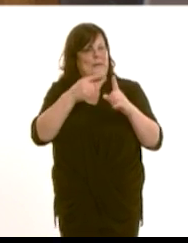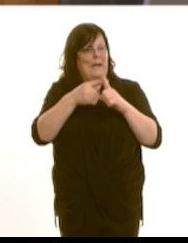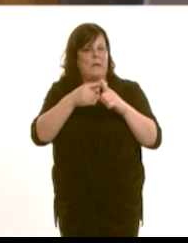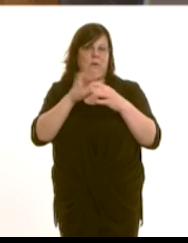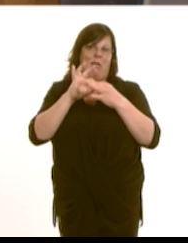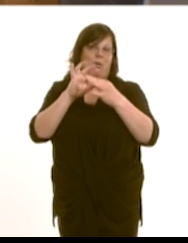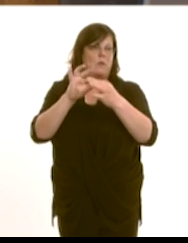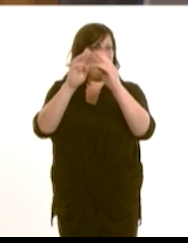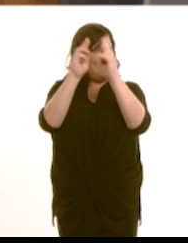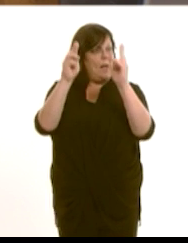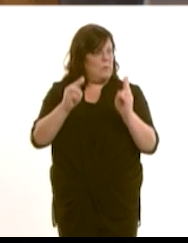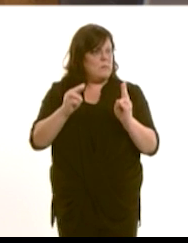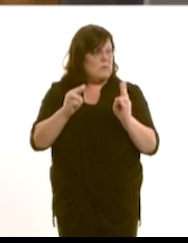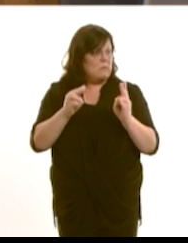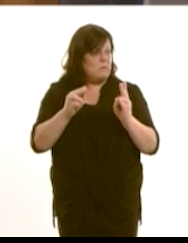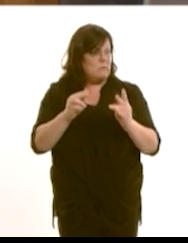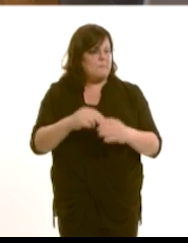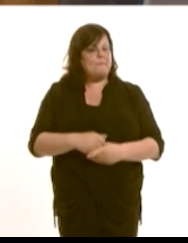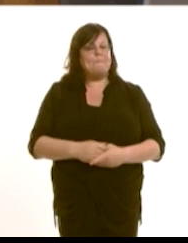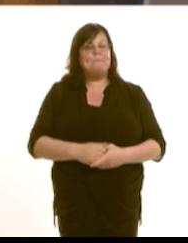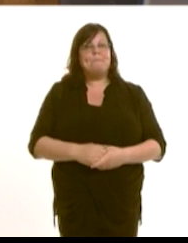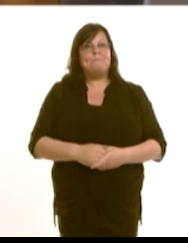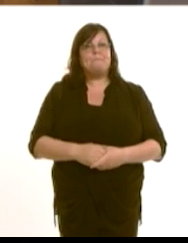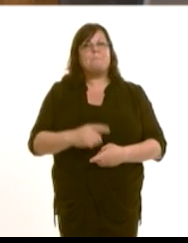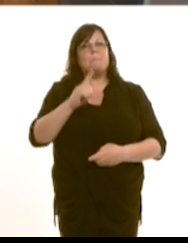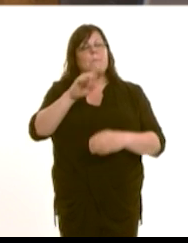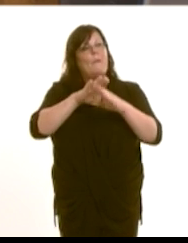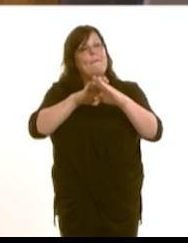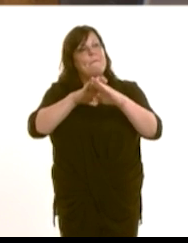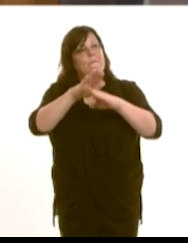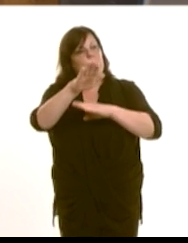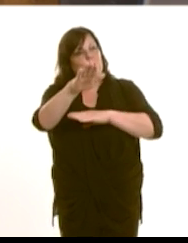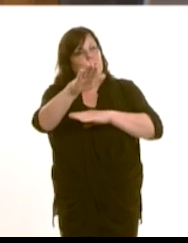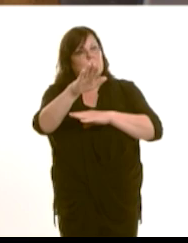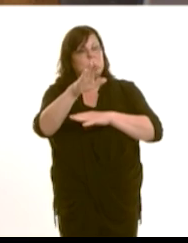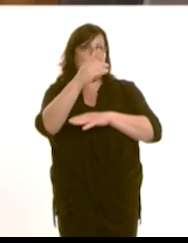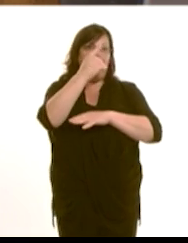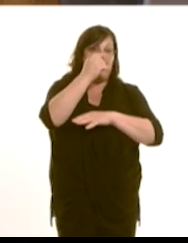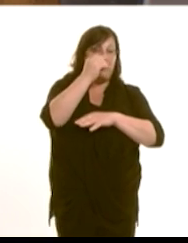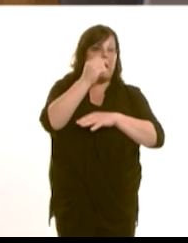But, of course, in the years to come, thereís always an argument about whether there might